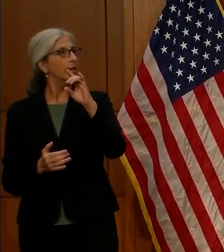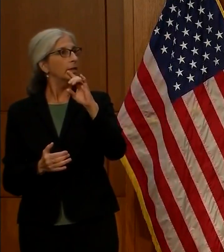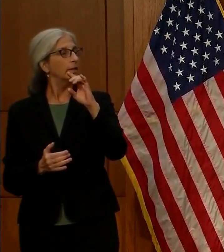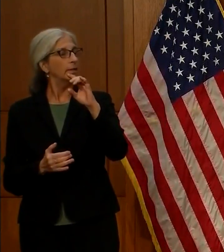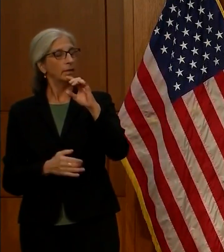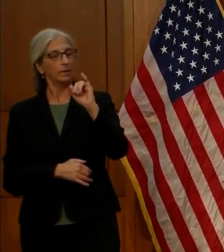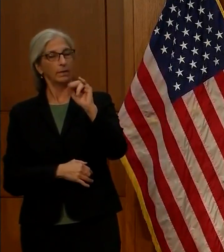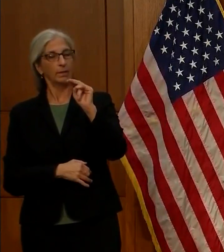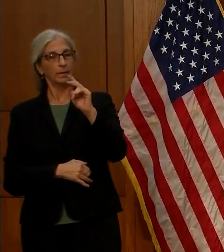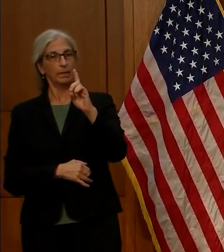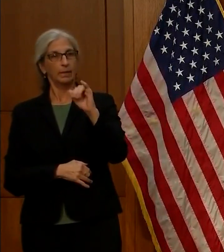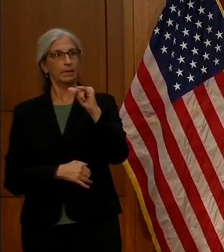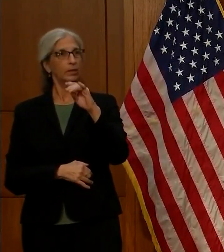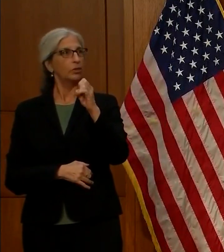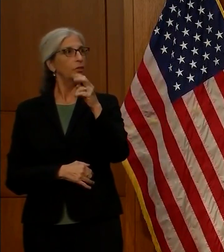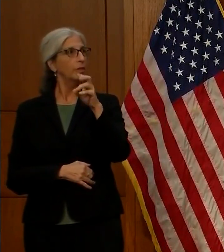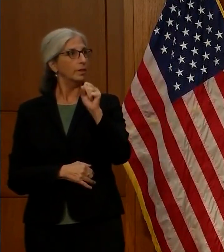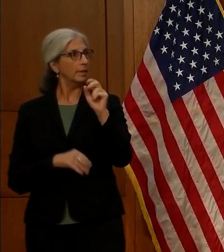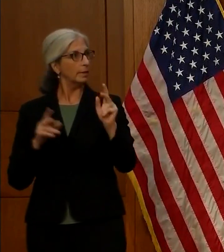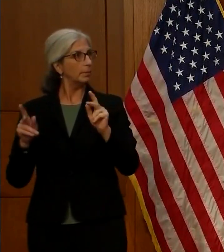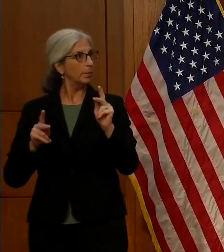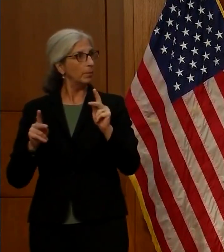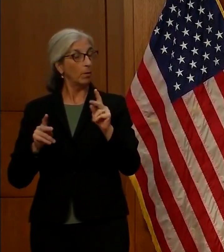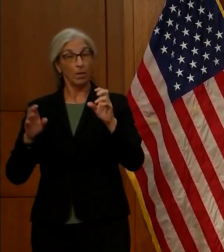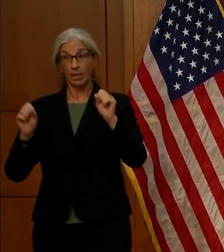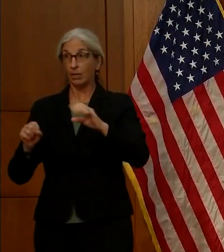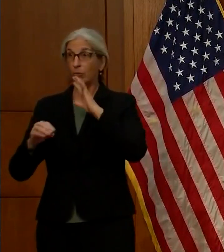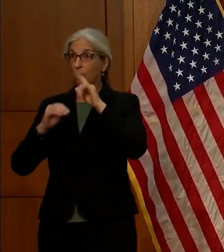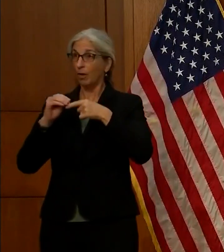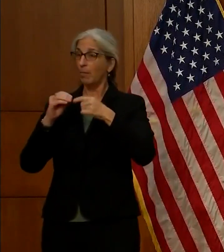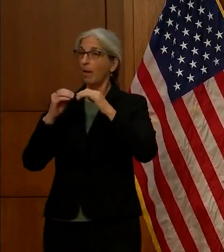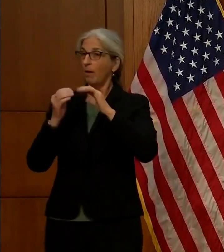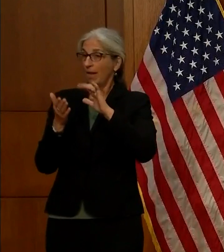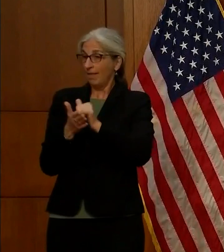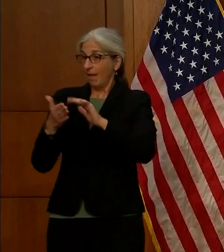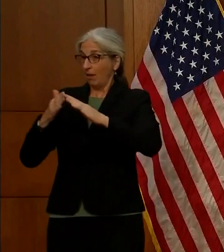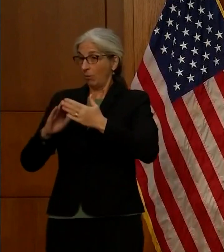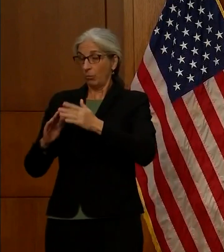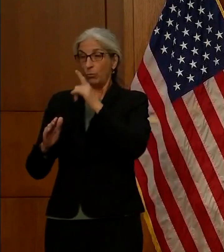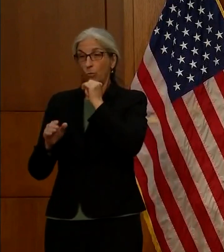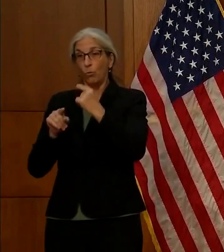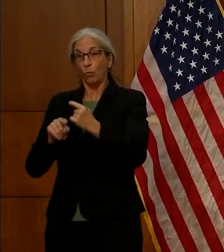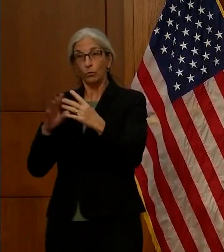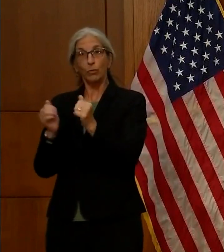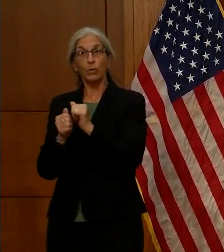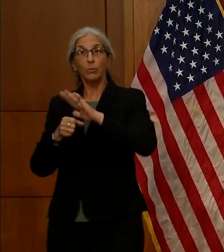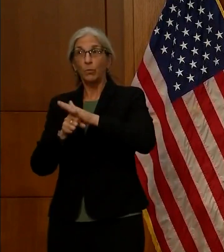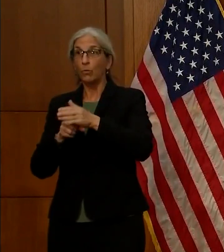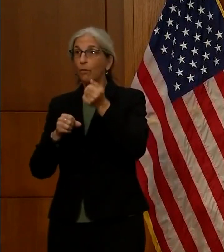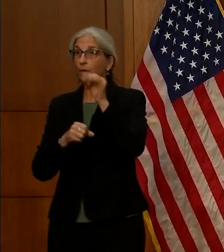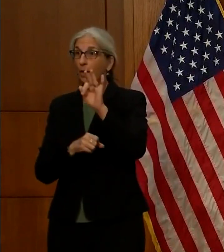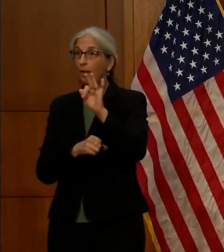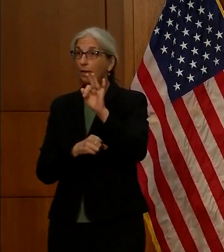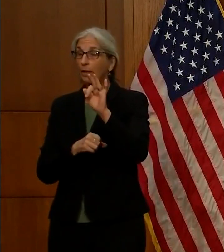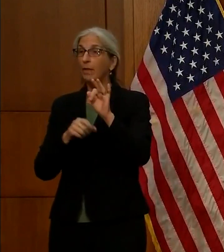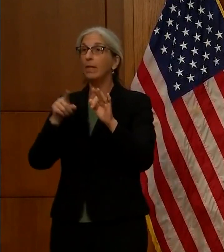THAT. YOU TALK ABOUT YOUR WORK TO HELP. THAT COMMUNITY WHO ARE STRUGGLING WITH COLORED